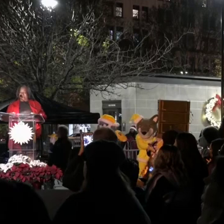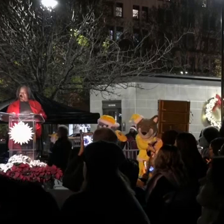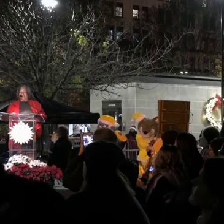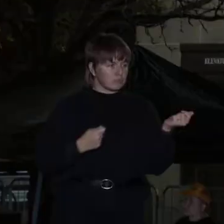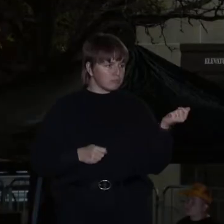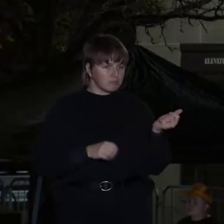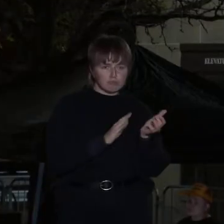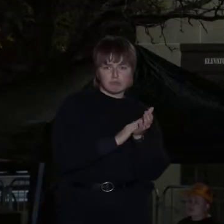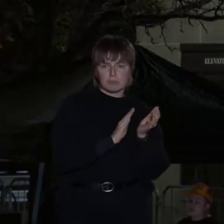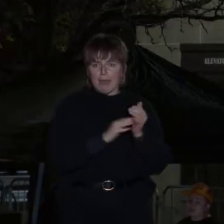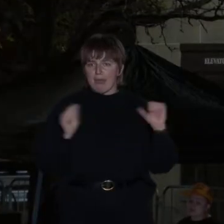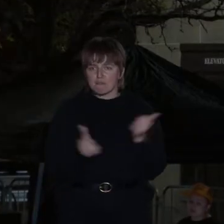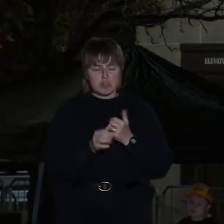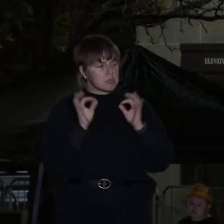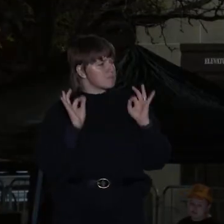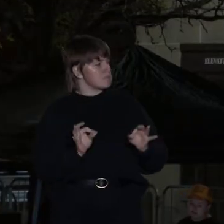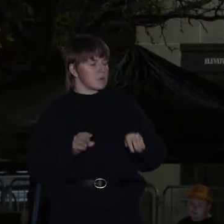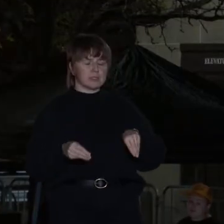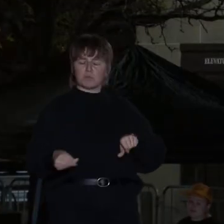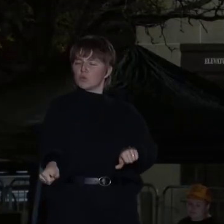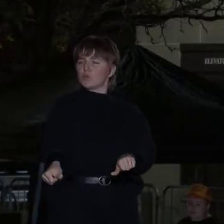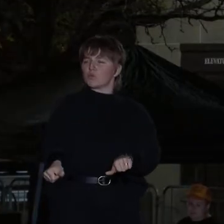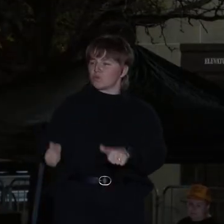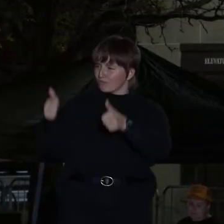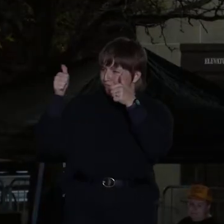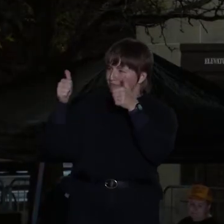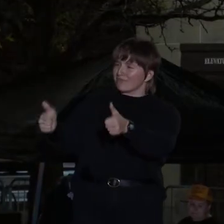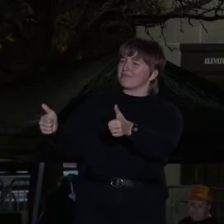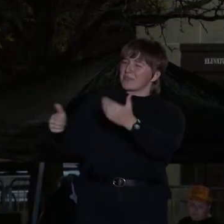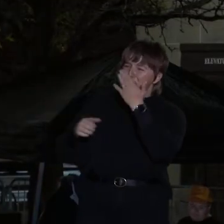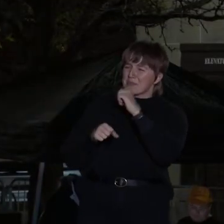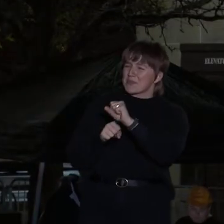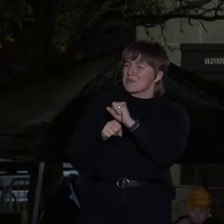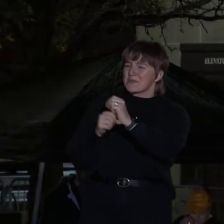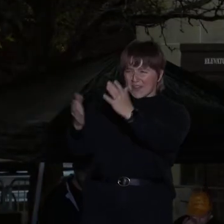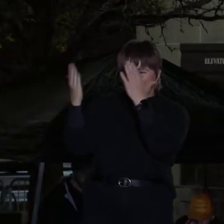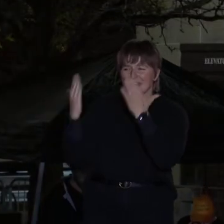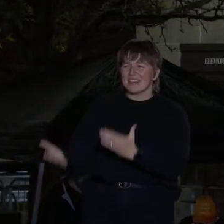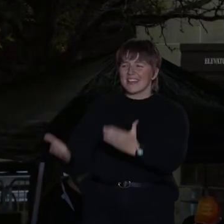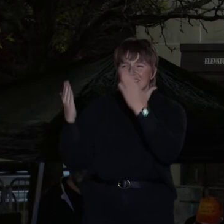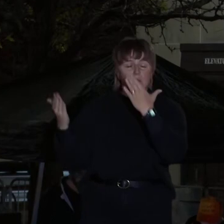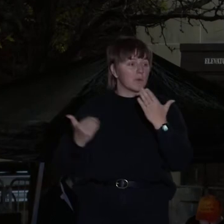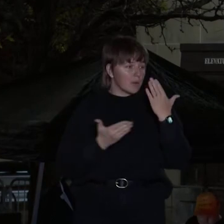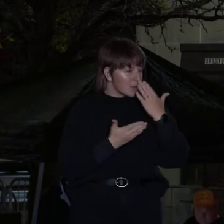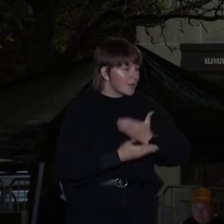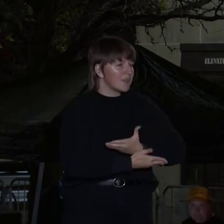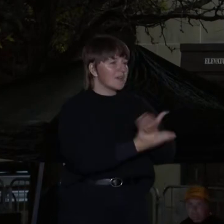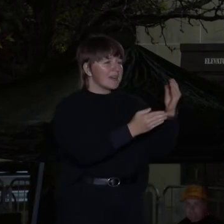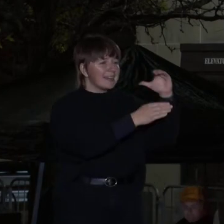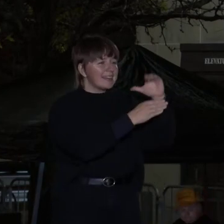HAD THE CLAPPING AND THE ROCKING AND THE BEAT REALLY GOING ON. SO